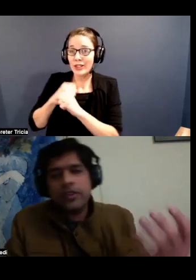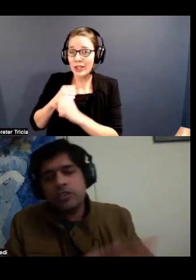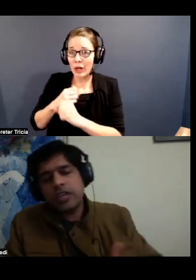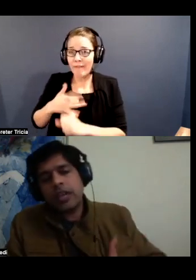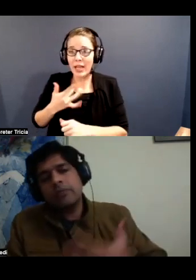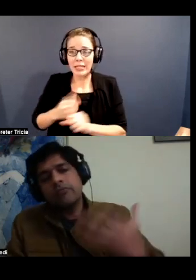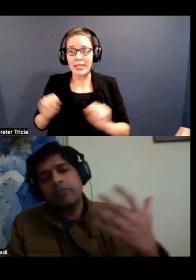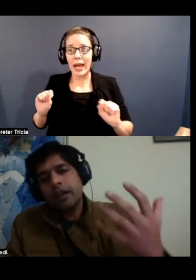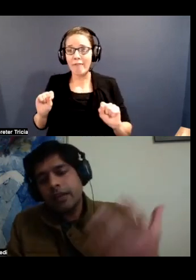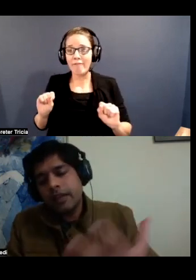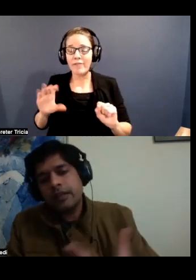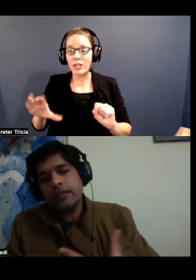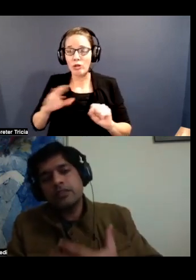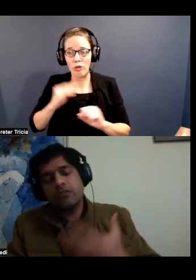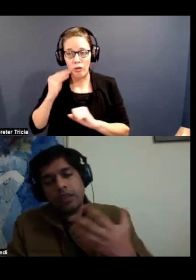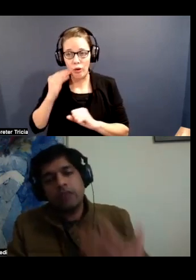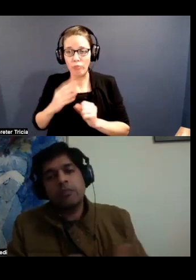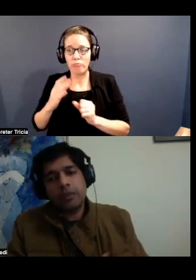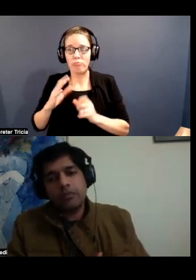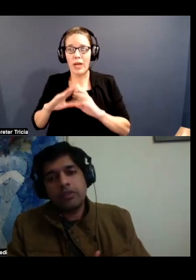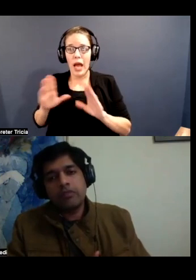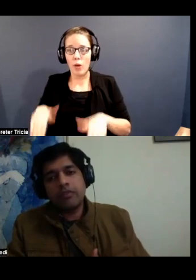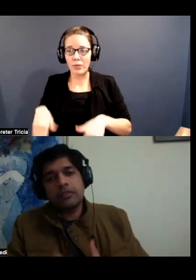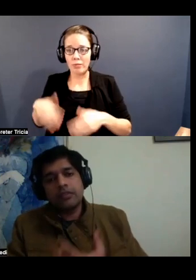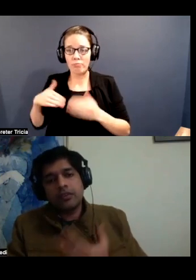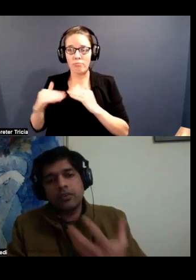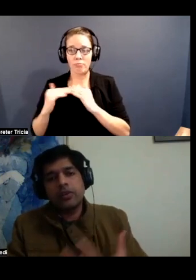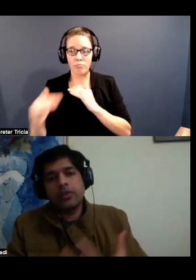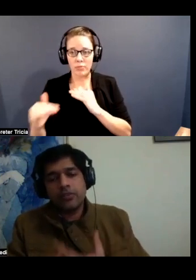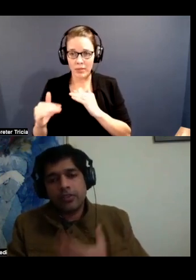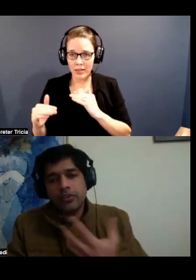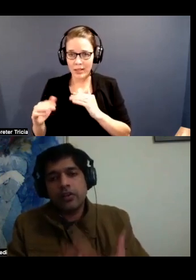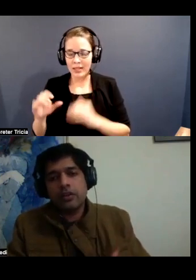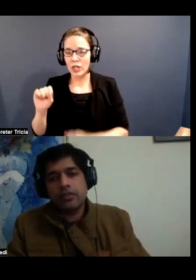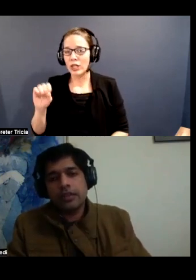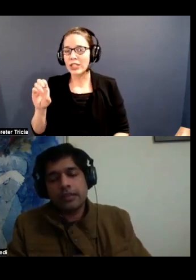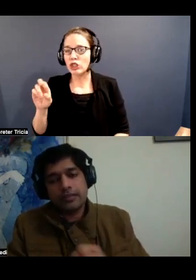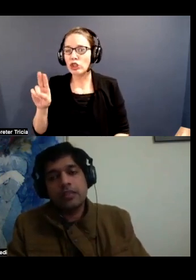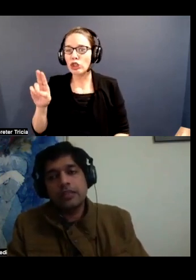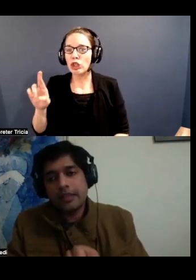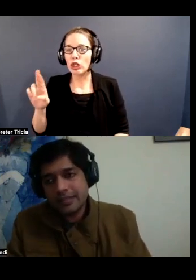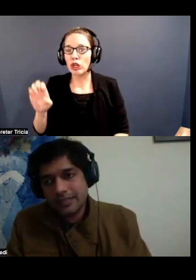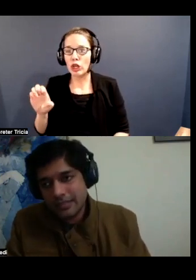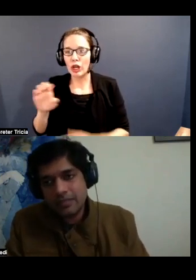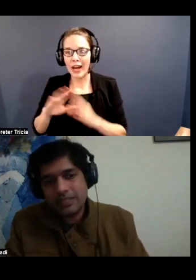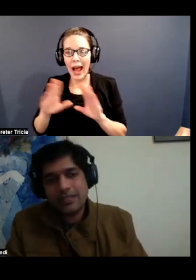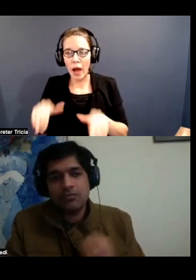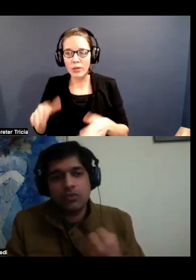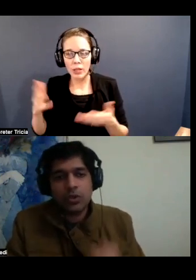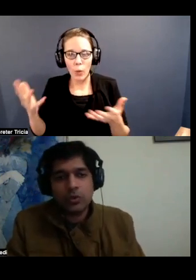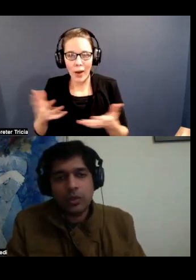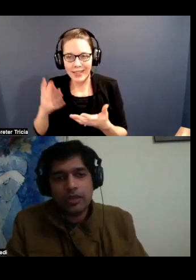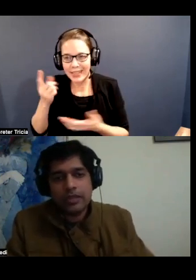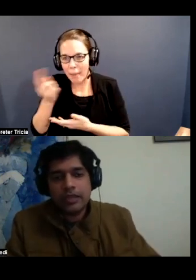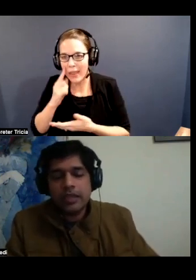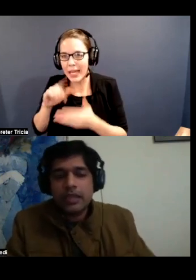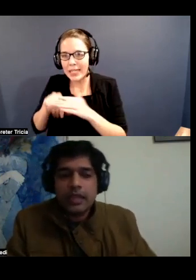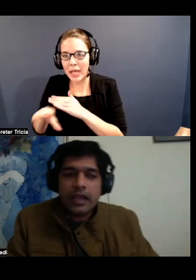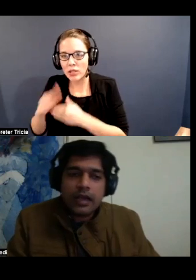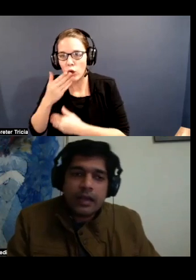which can be defined, at least in our paper, we define secure housing as something that is accessible, that is of good quality.